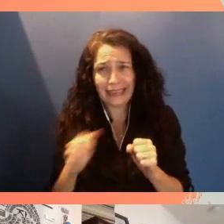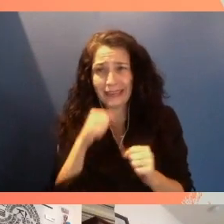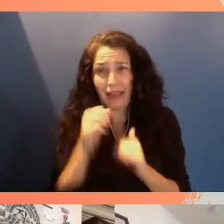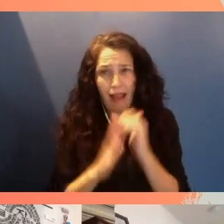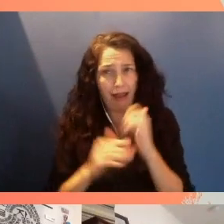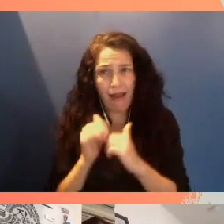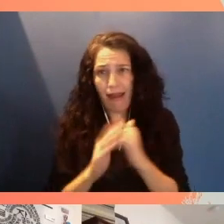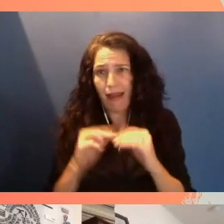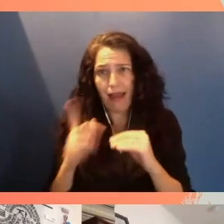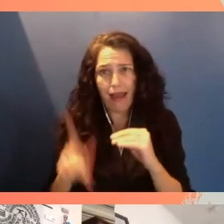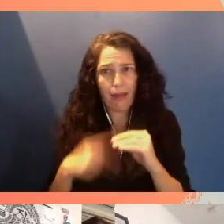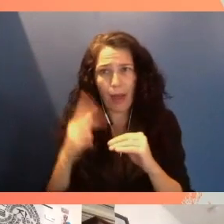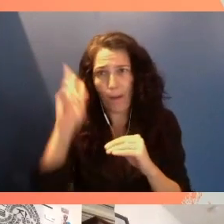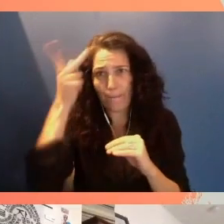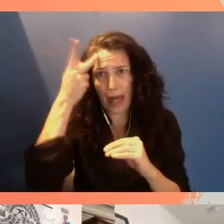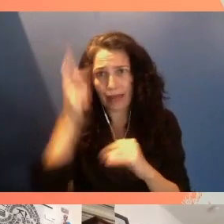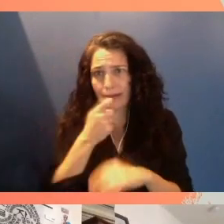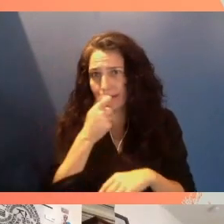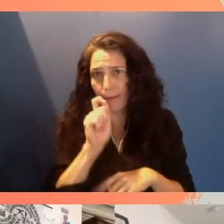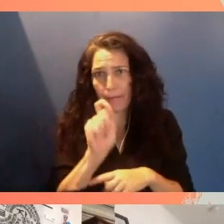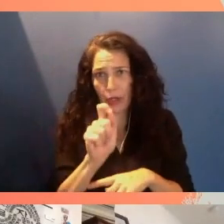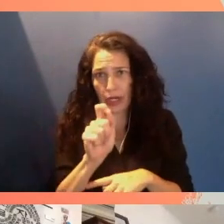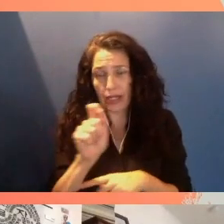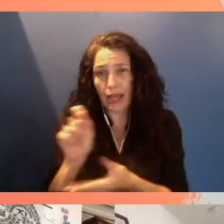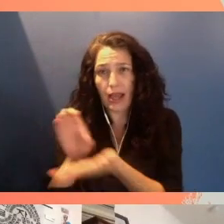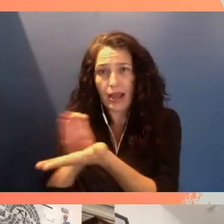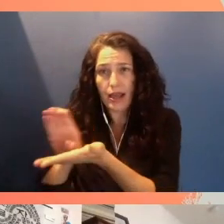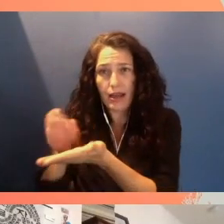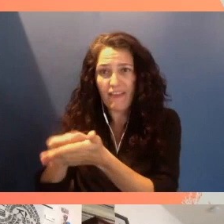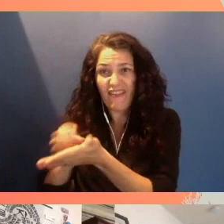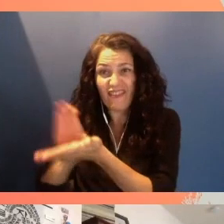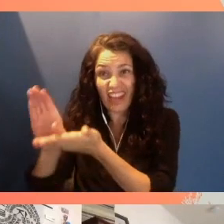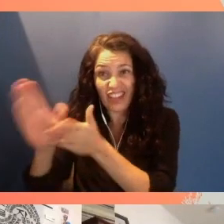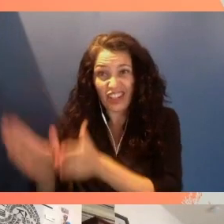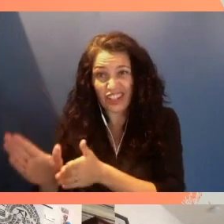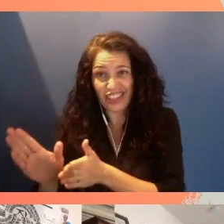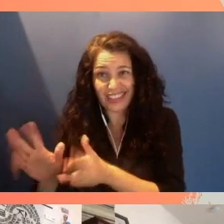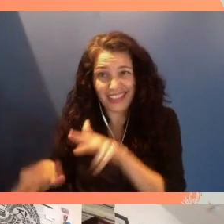Funders are squeamish about politics, networks are squeamish about politics.